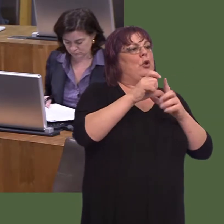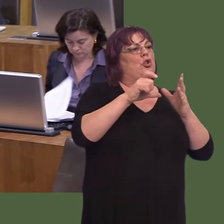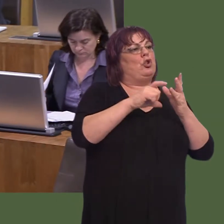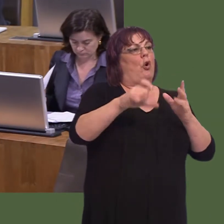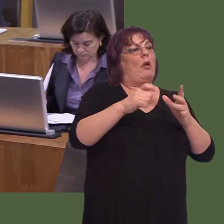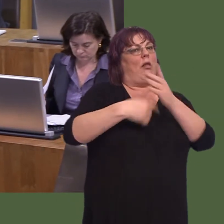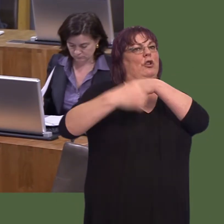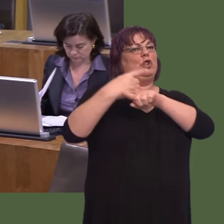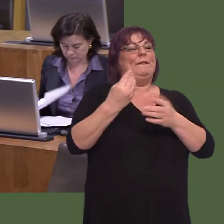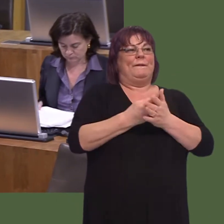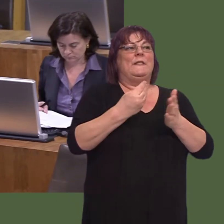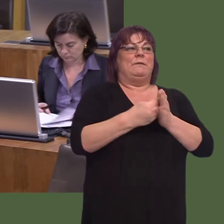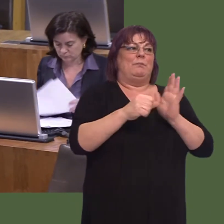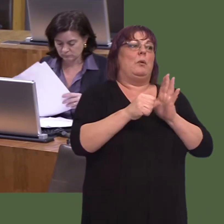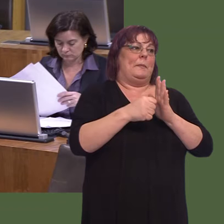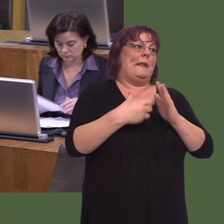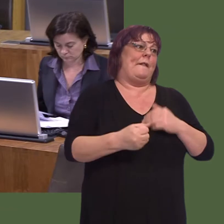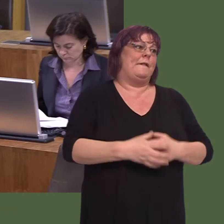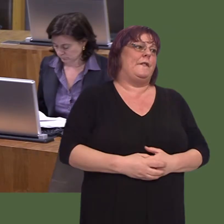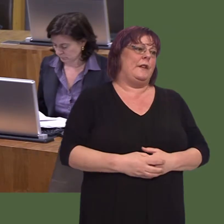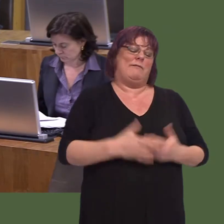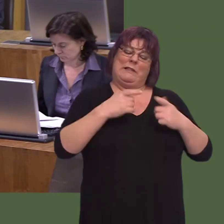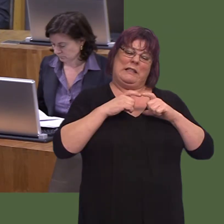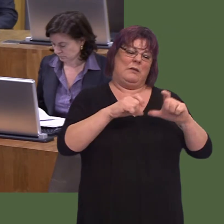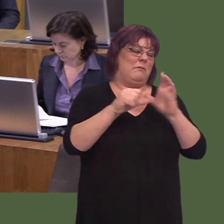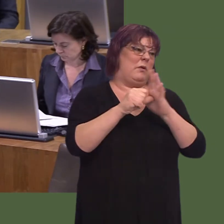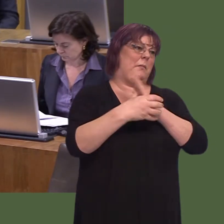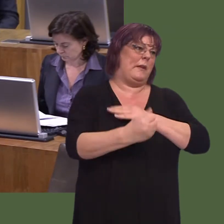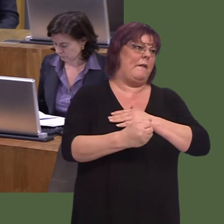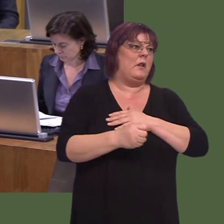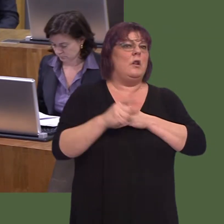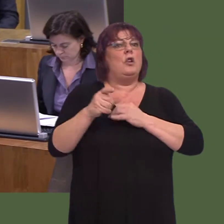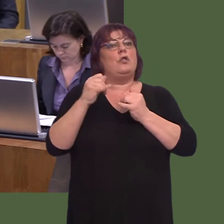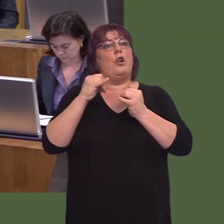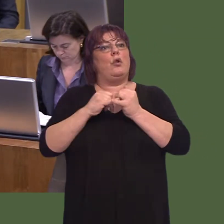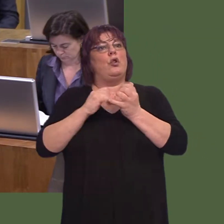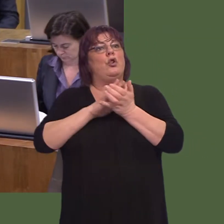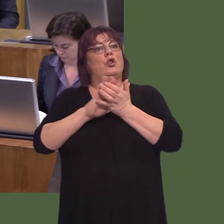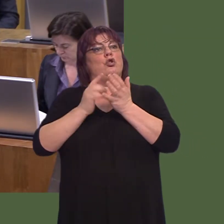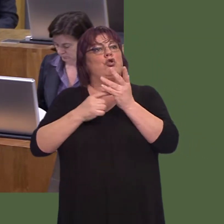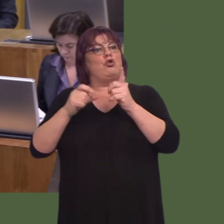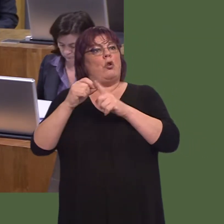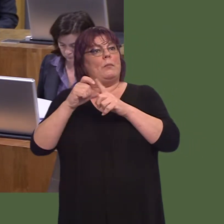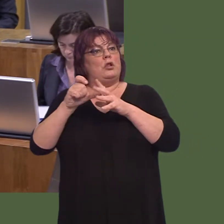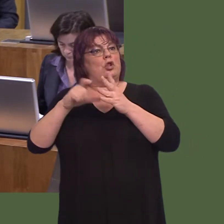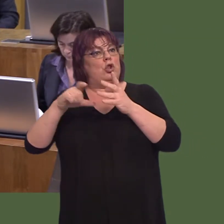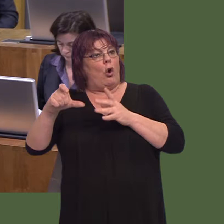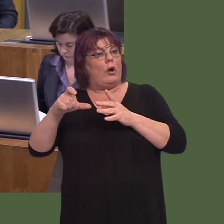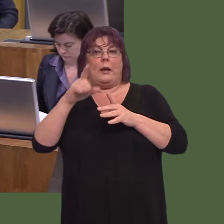Those challenges do remain. As a result, the health board have been working with Shropdoc and the English clinical commissioning groups to support them while they address those challenges.